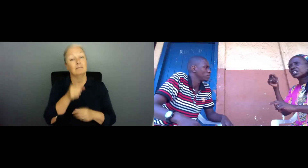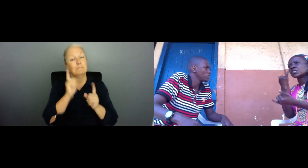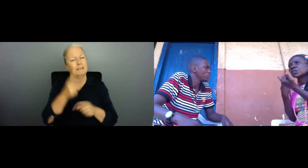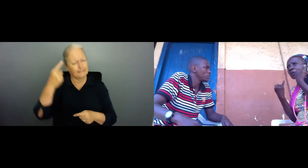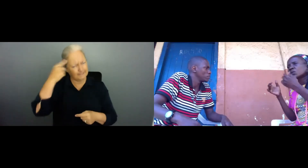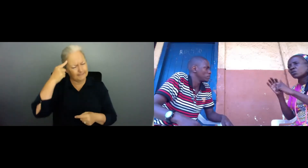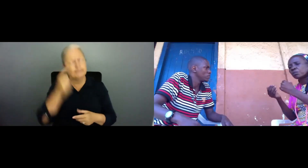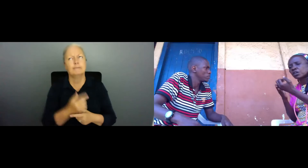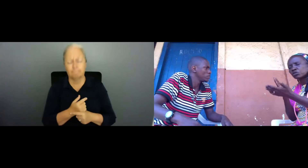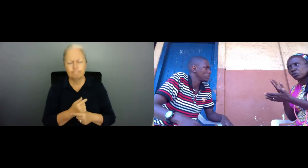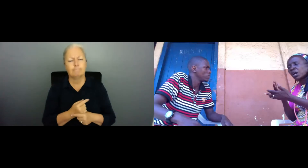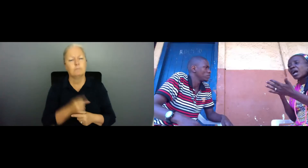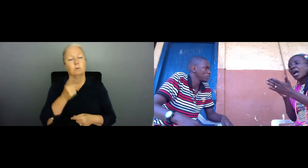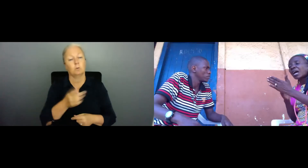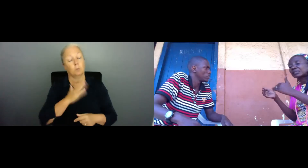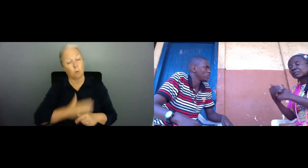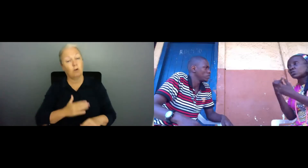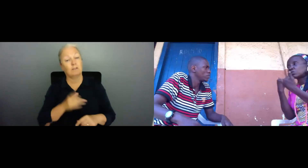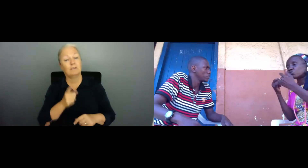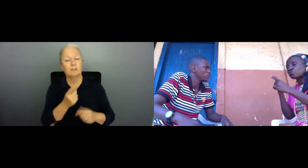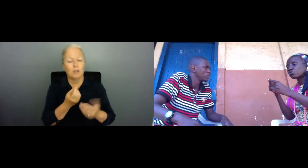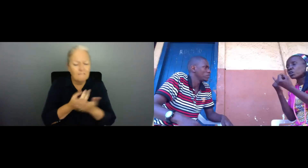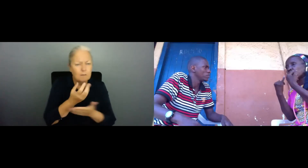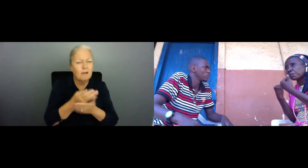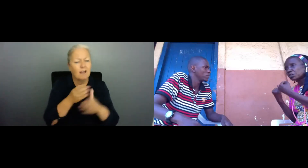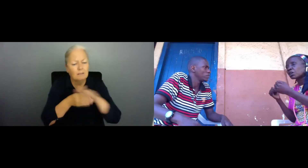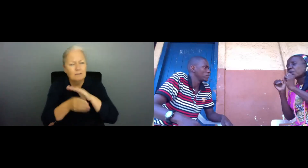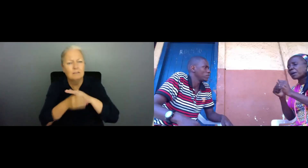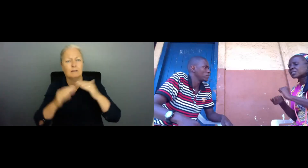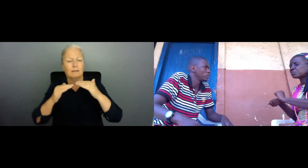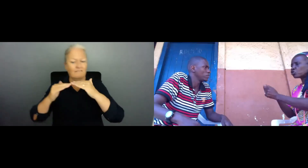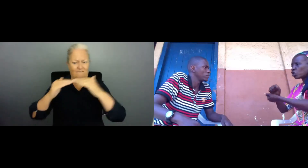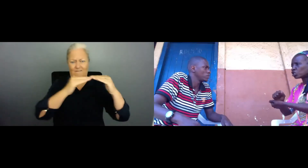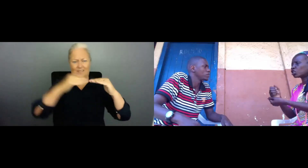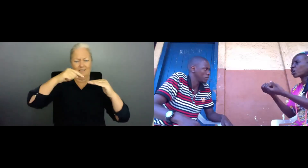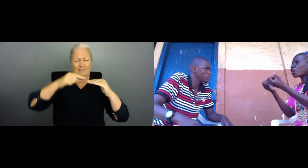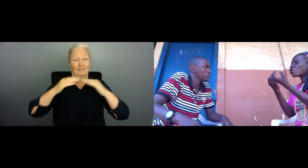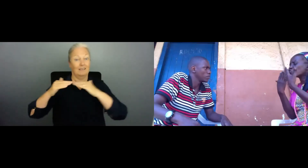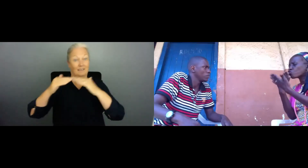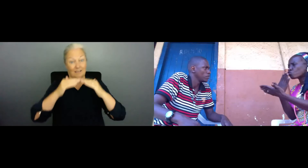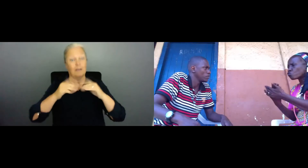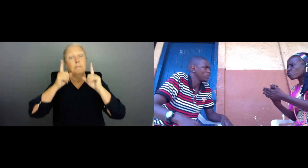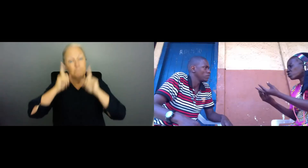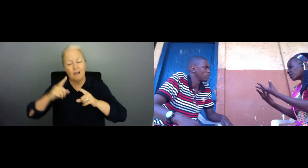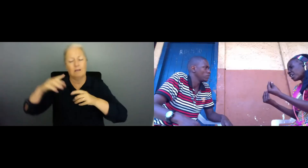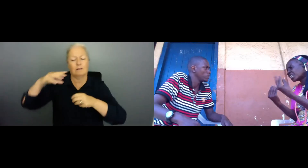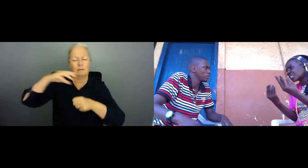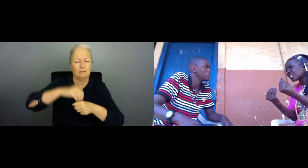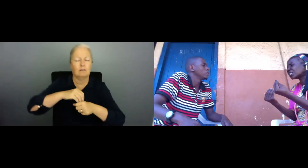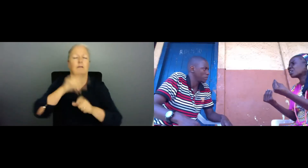access to information when we talk about equitable access includes people with disabilities that are often forgotten when we think about information accessibility